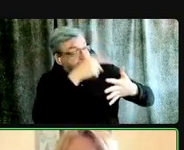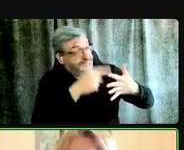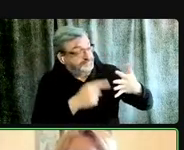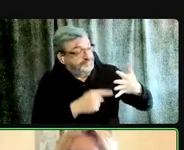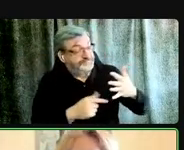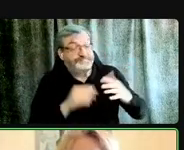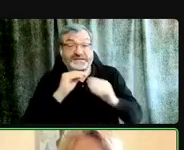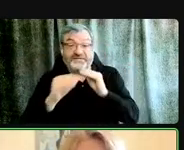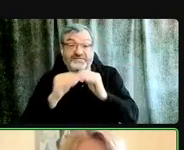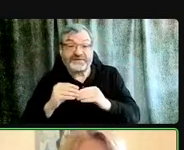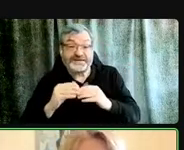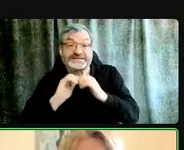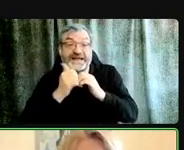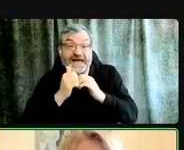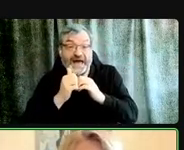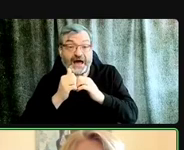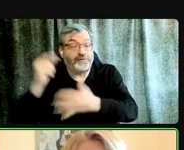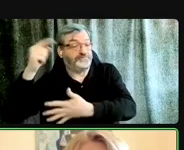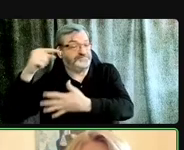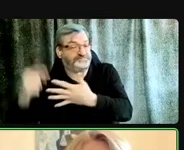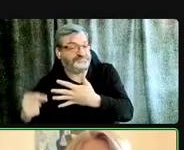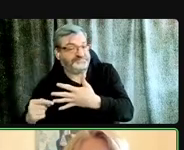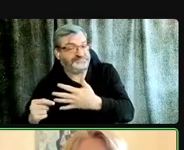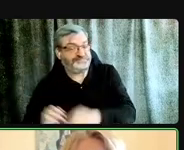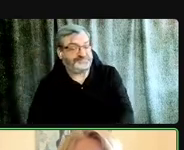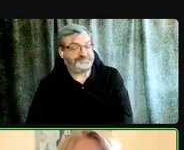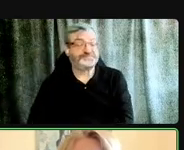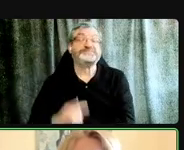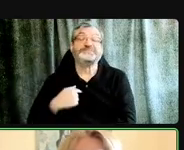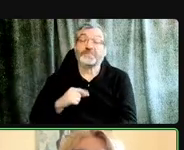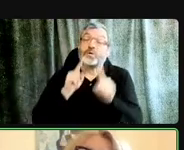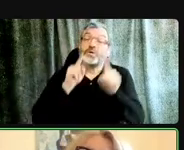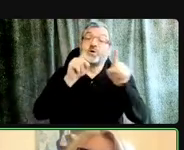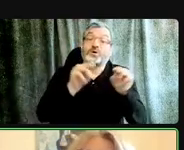When you go to a Museum, you trust the experts to tell you what you